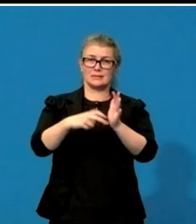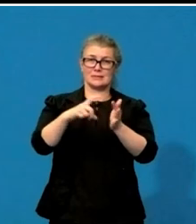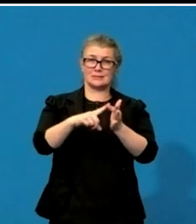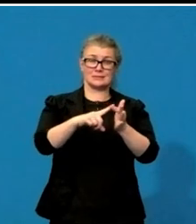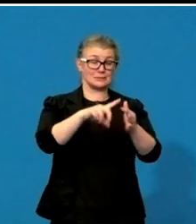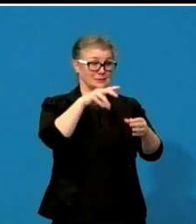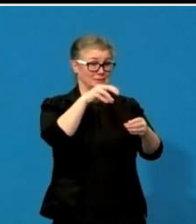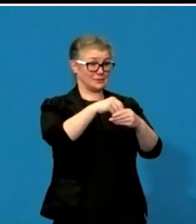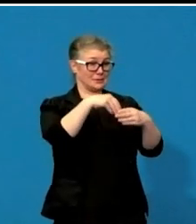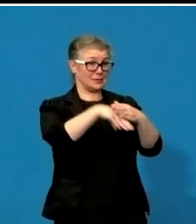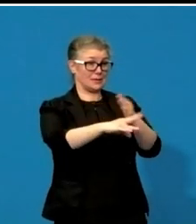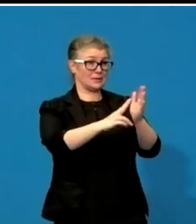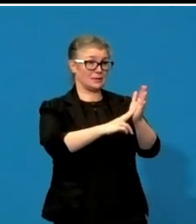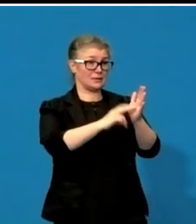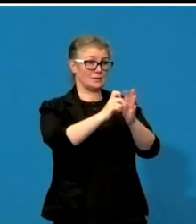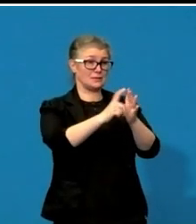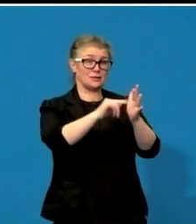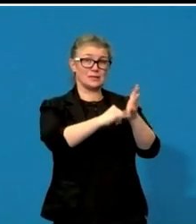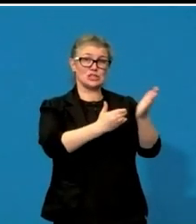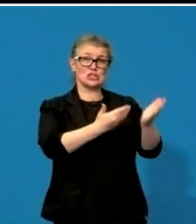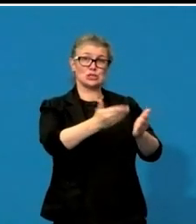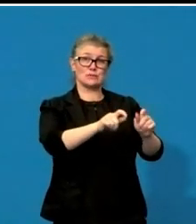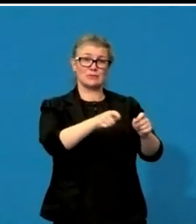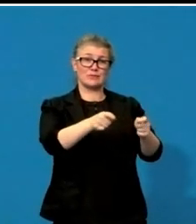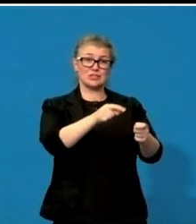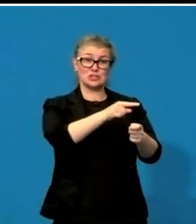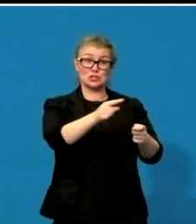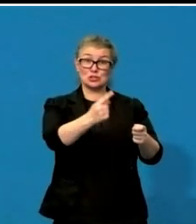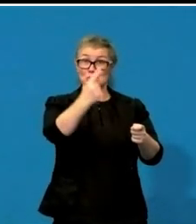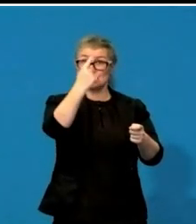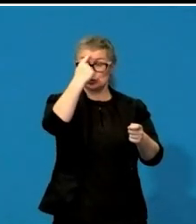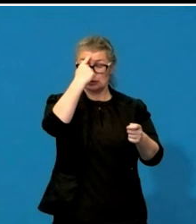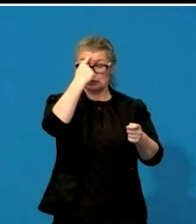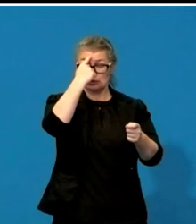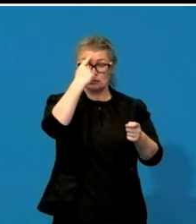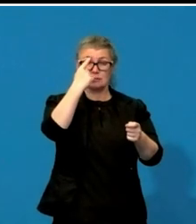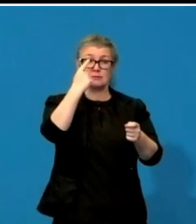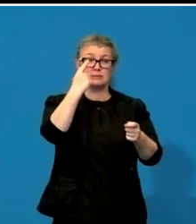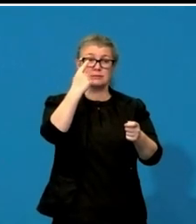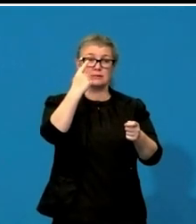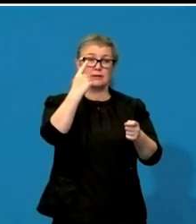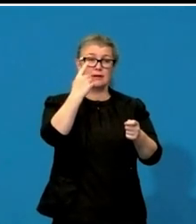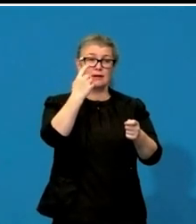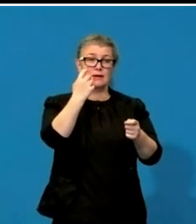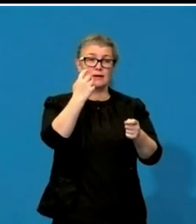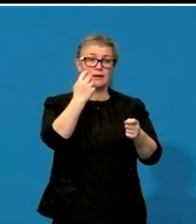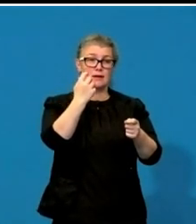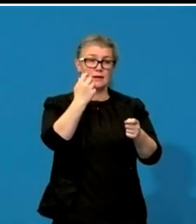is your experience that there's a high level of cultural competence in relation to the clients you deal with? JODY BARNEY: